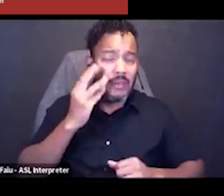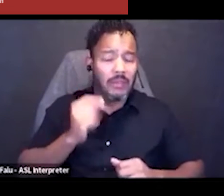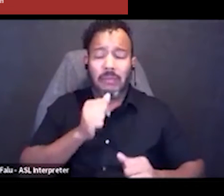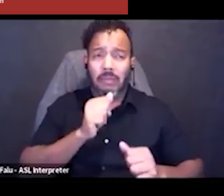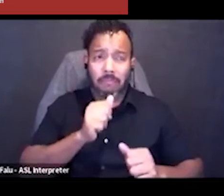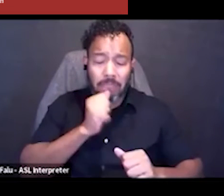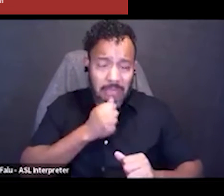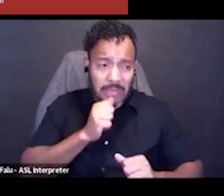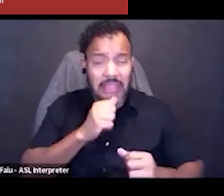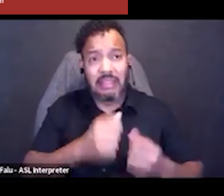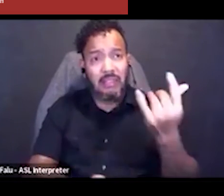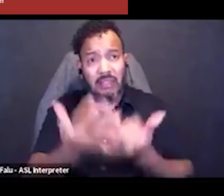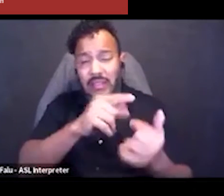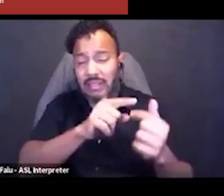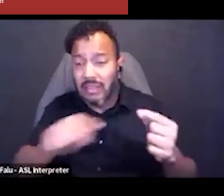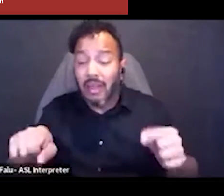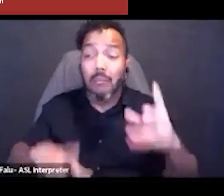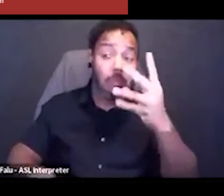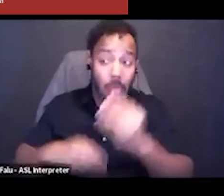this pandemic.